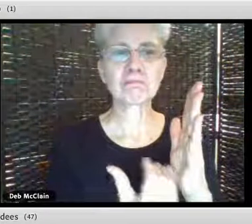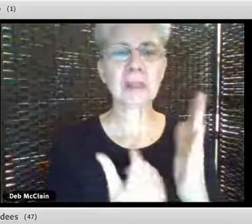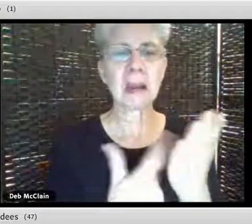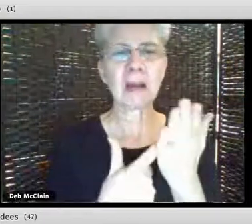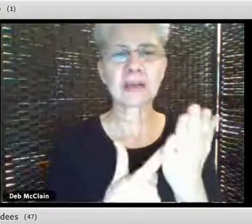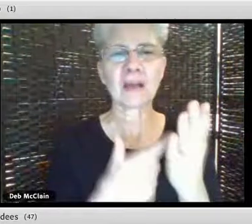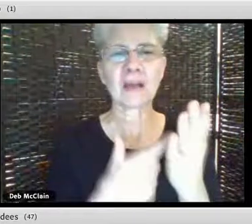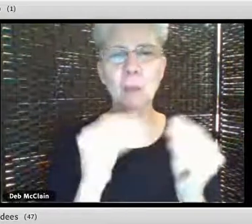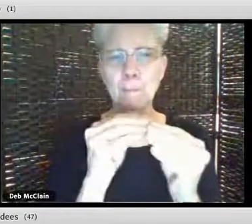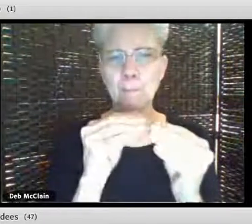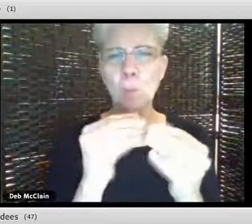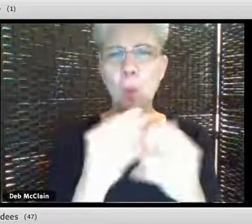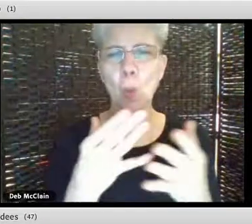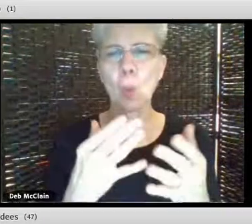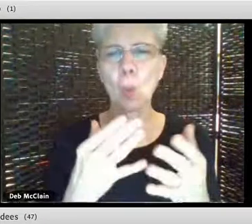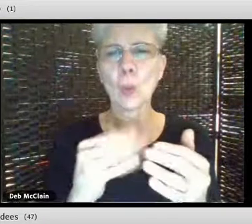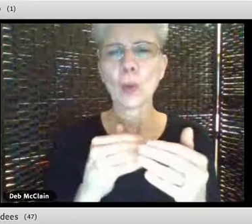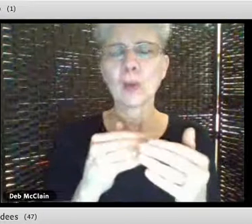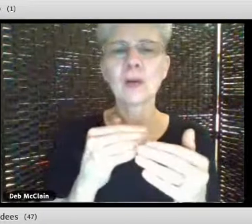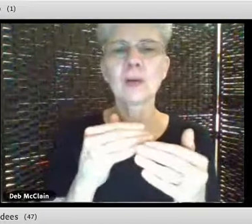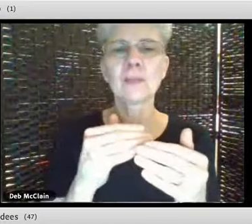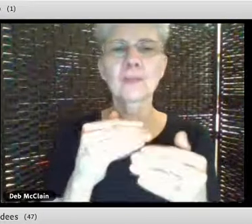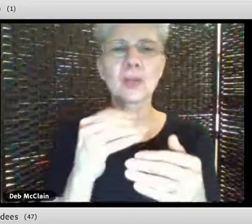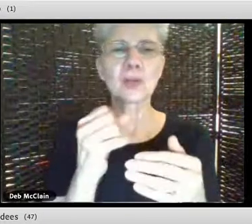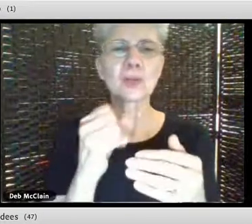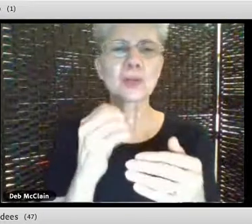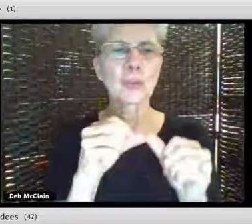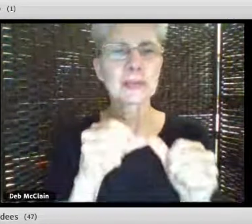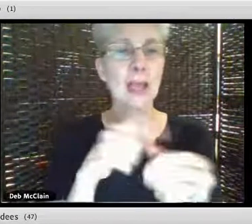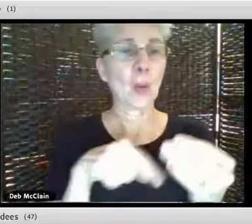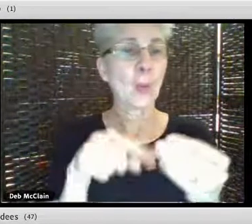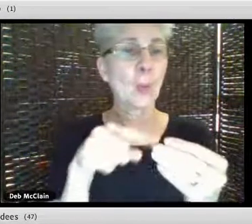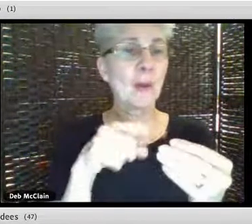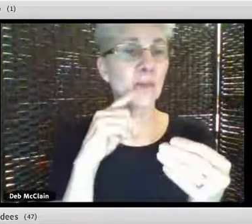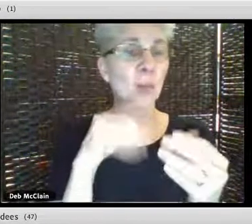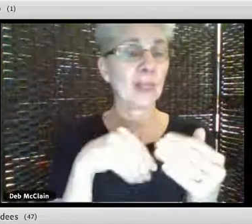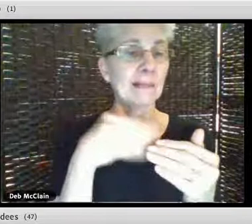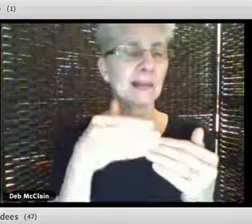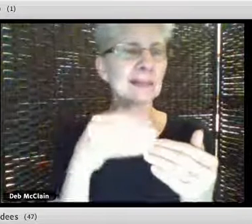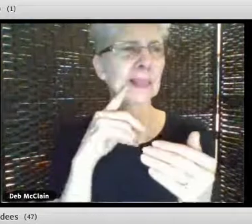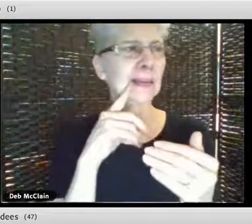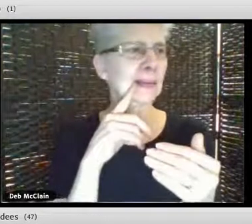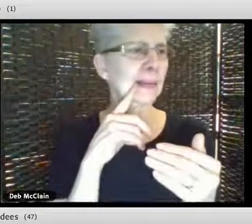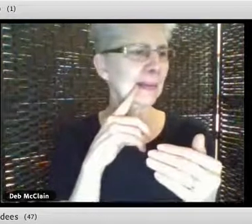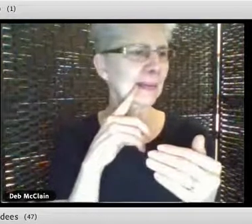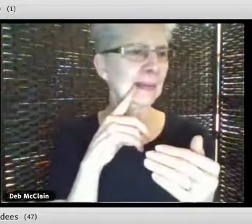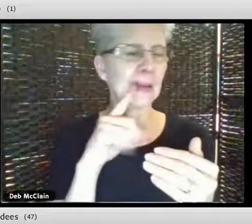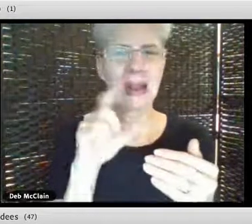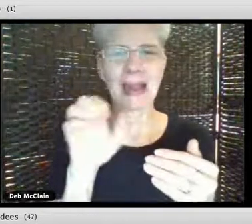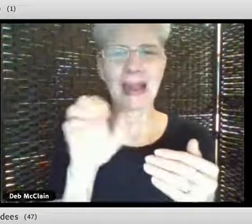so stick around for next -- I think it's -- LeAnn will tell you when that is, but you can see there's just a plethora,